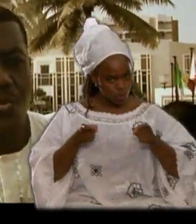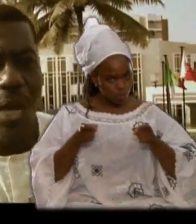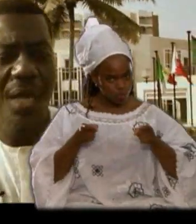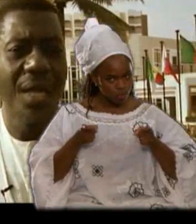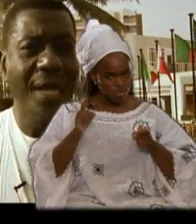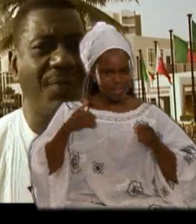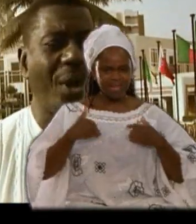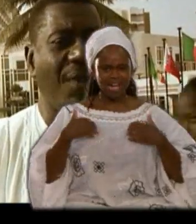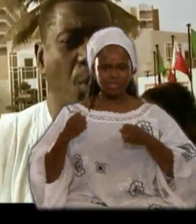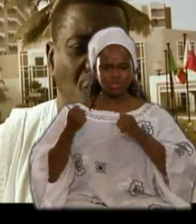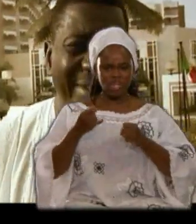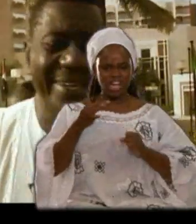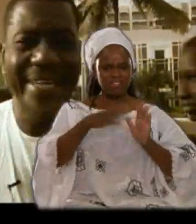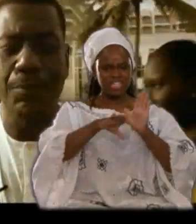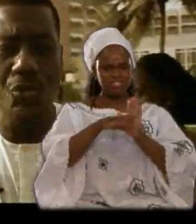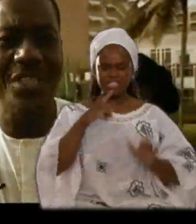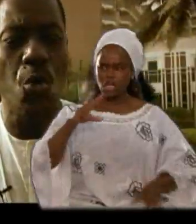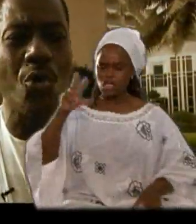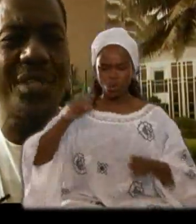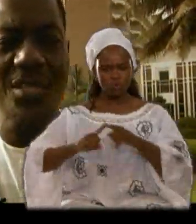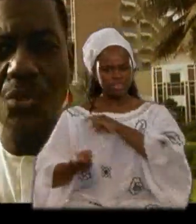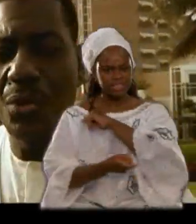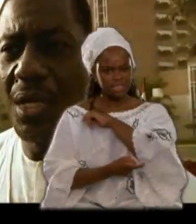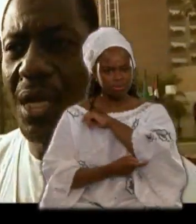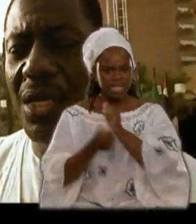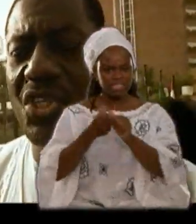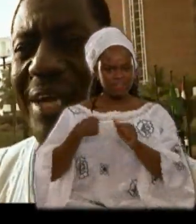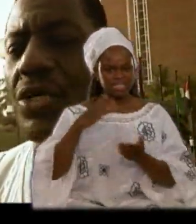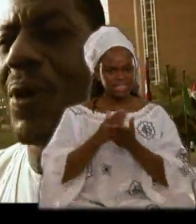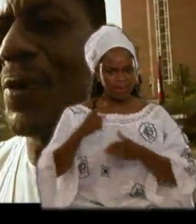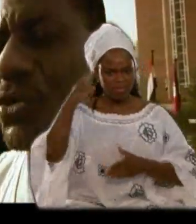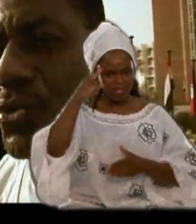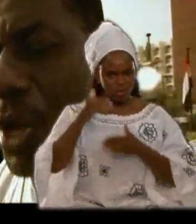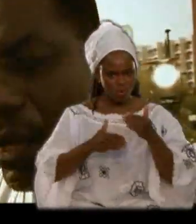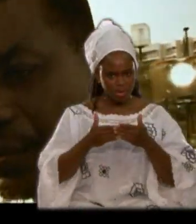You have to have the strength of character to say NO to temptation. Each of us should stop and think